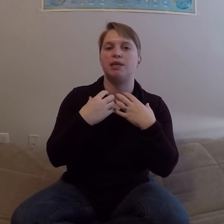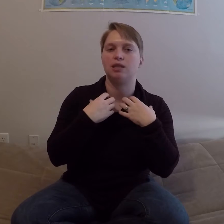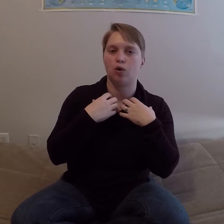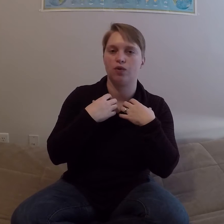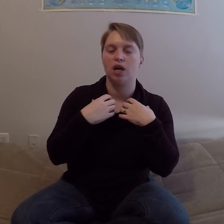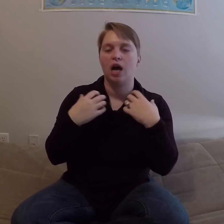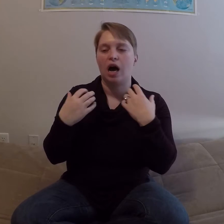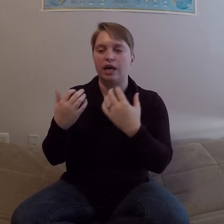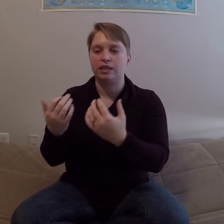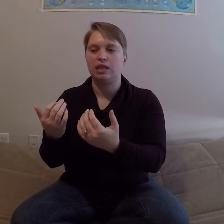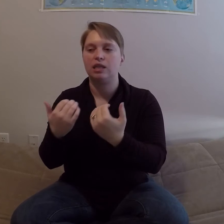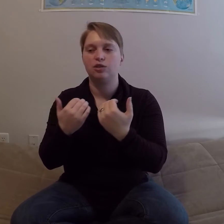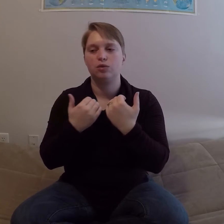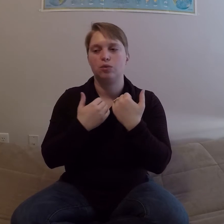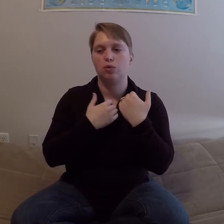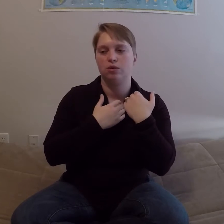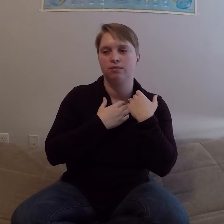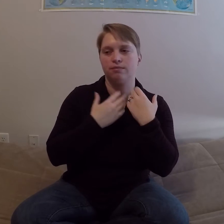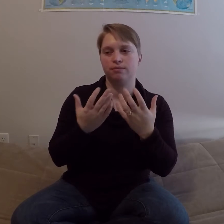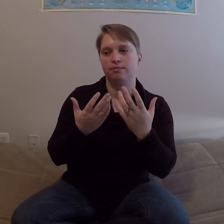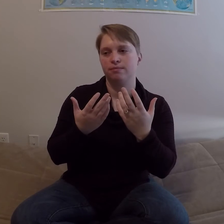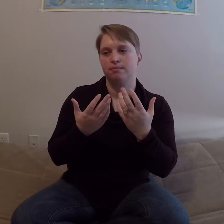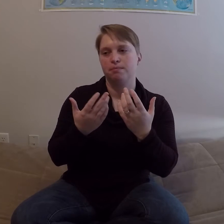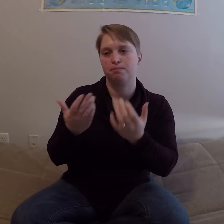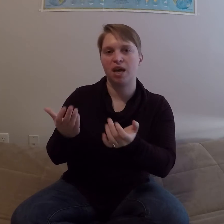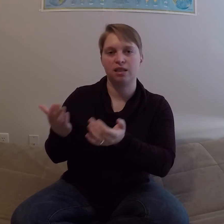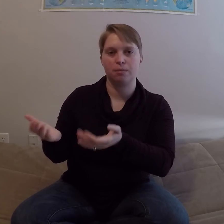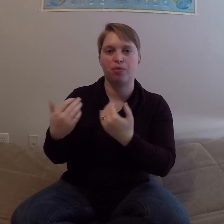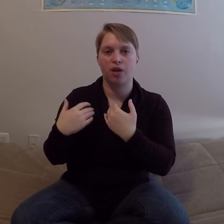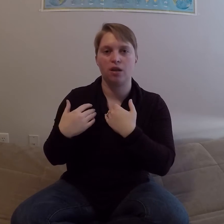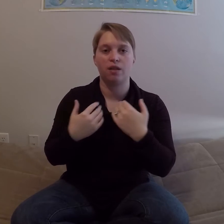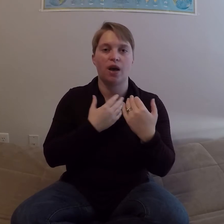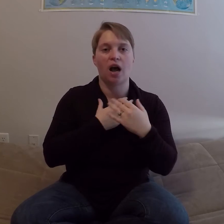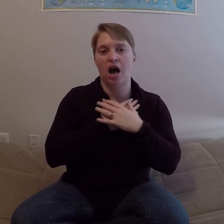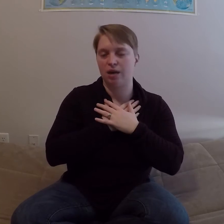myself. That I need to make them think that I’m